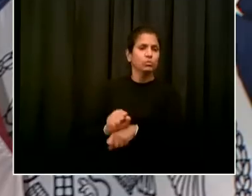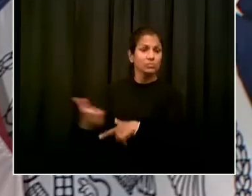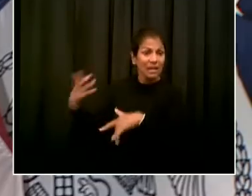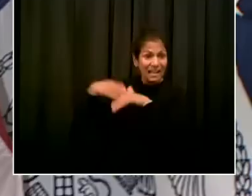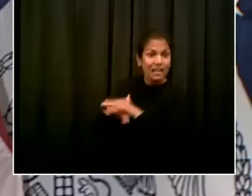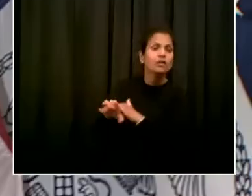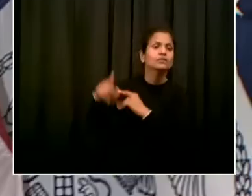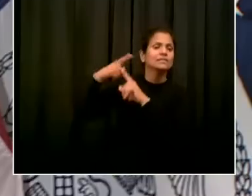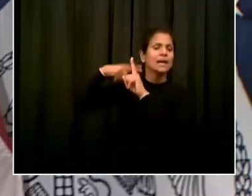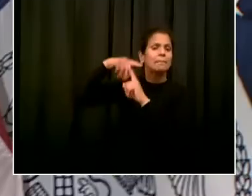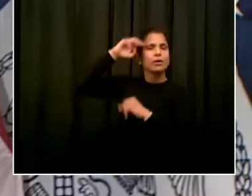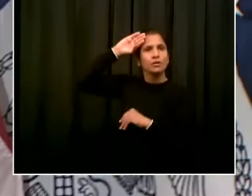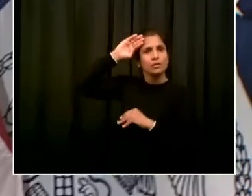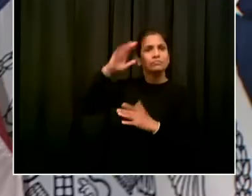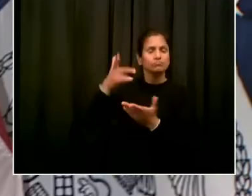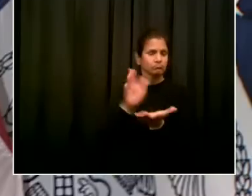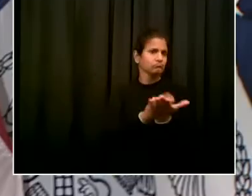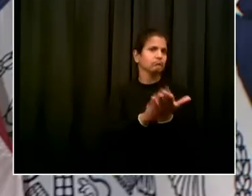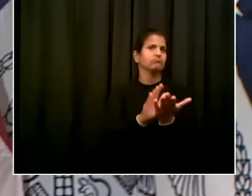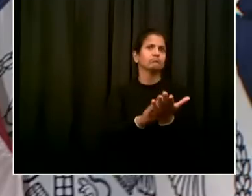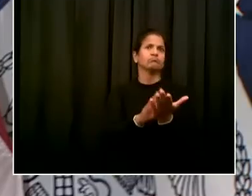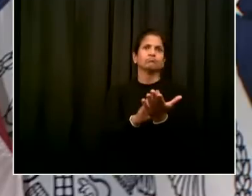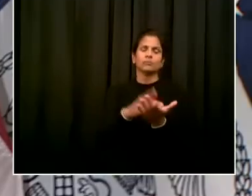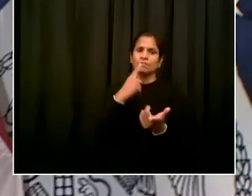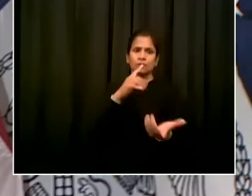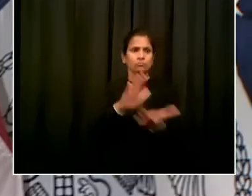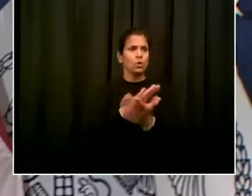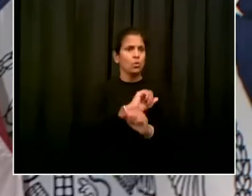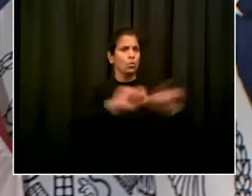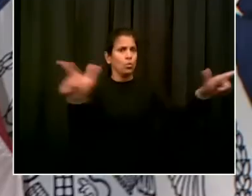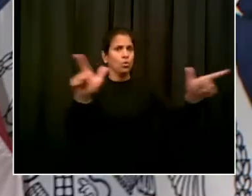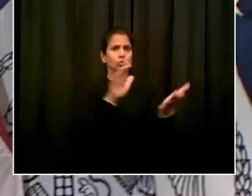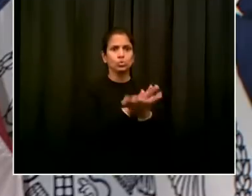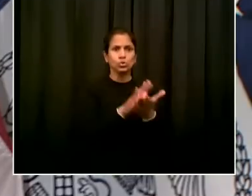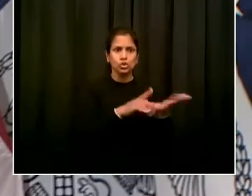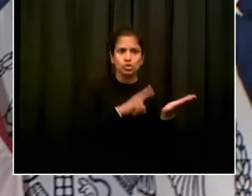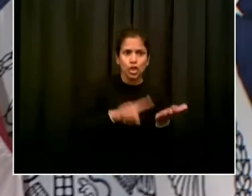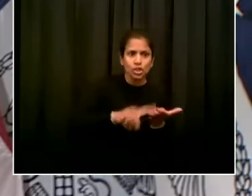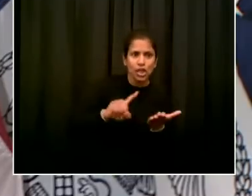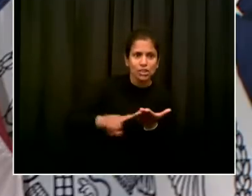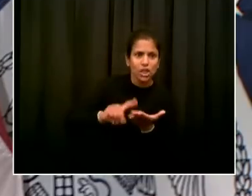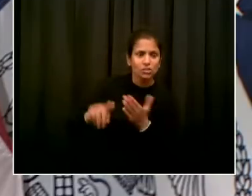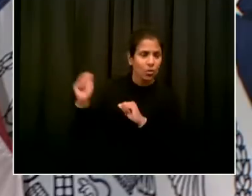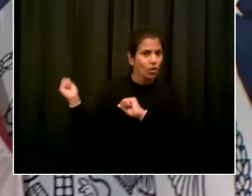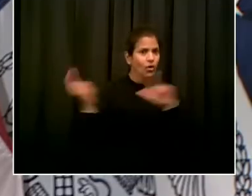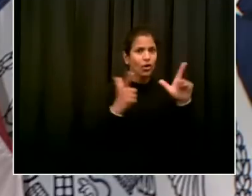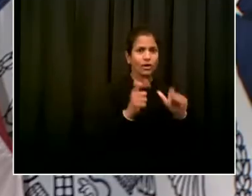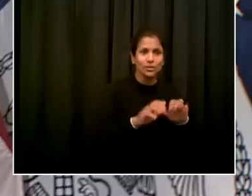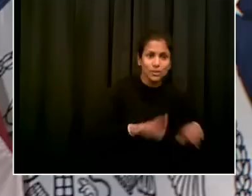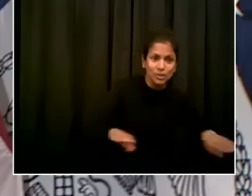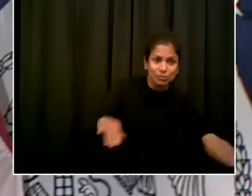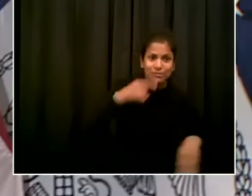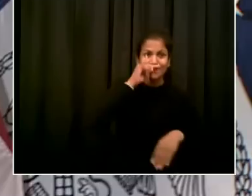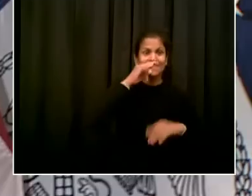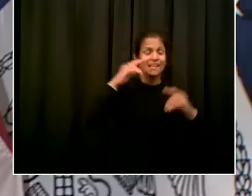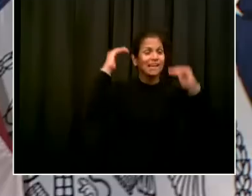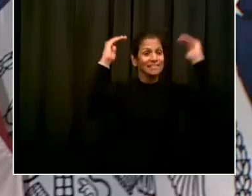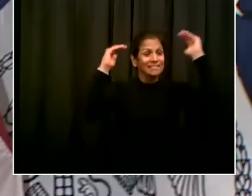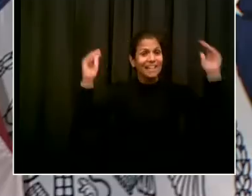TTRMHEOMETER WITH A COME IN THE DOOR. THTHT AHAS BEEN WORKING WELL. WANT TO GIVE A SPECIAL L OSHUTUT OUT TO OUR SCHOOL SAFETY